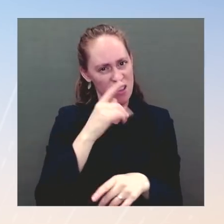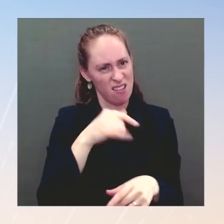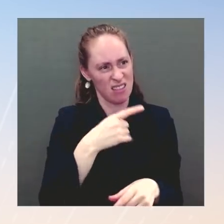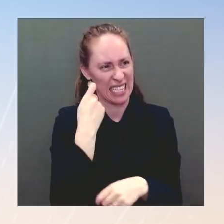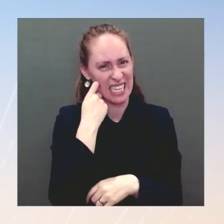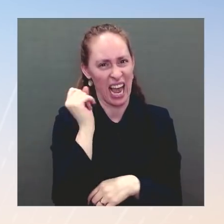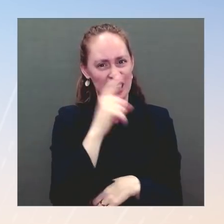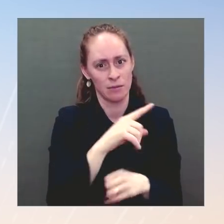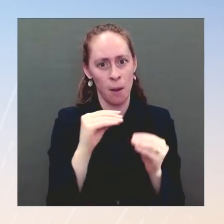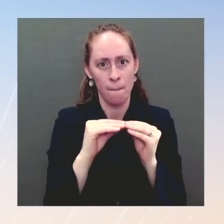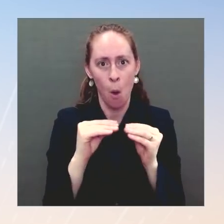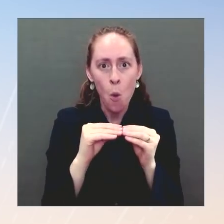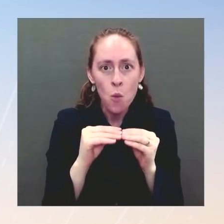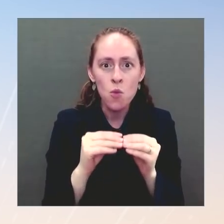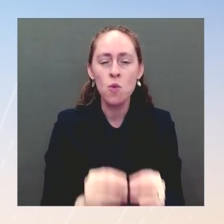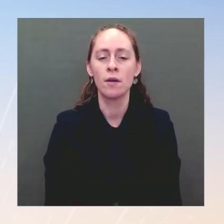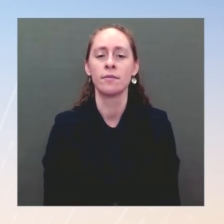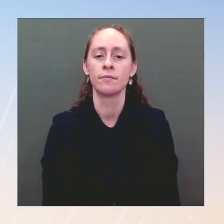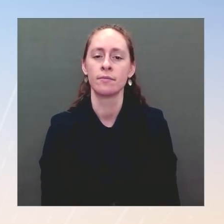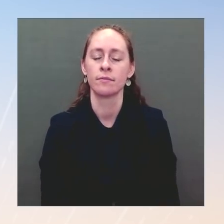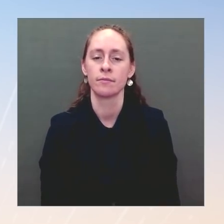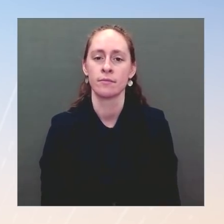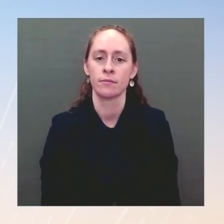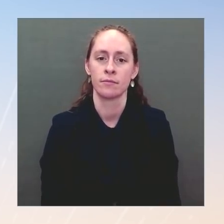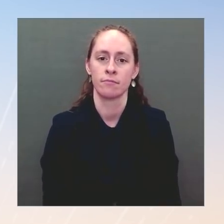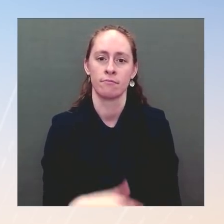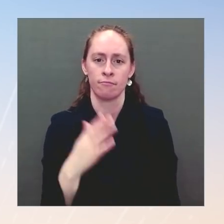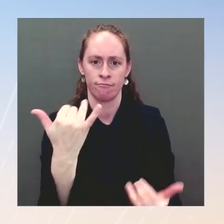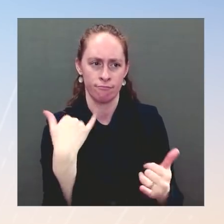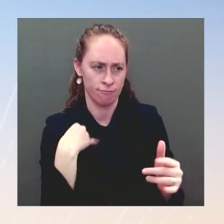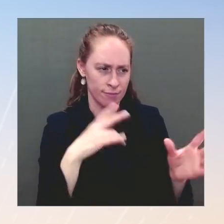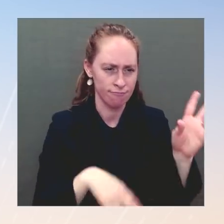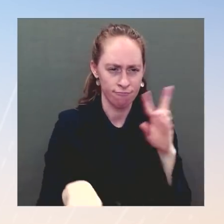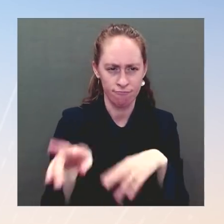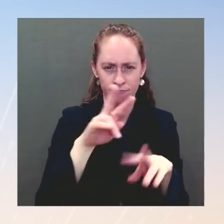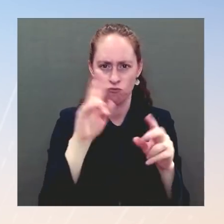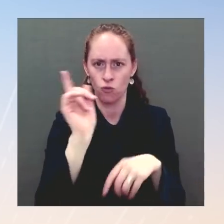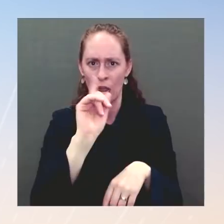over that period of time to assess and make that decision. I would also note that our Deputy National Security Advisor